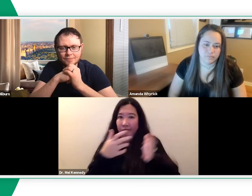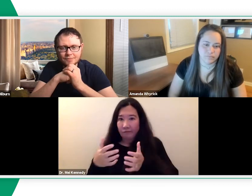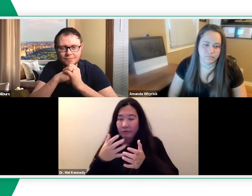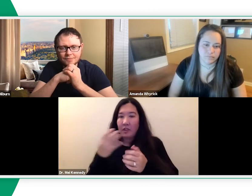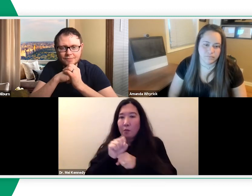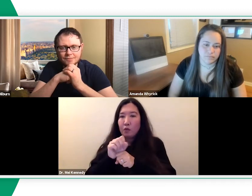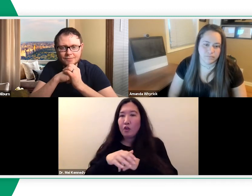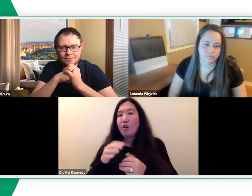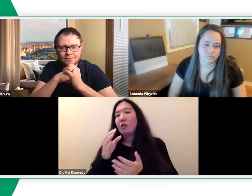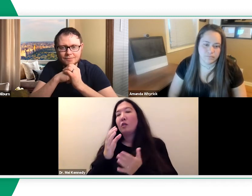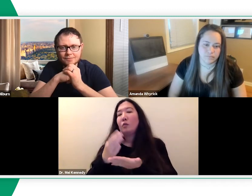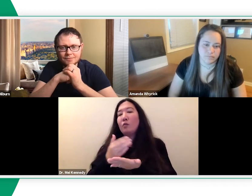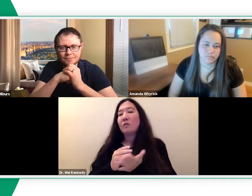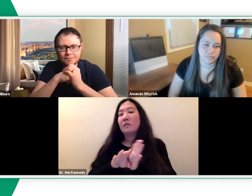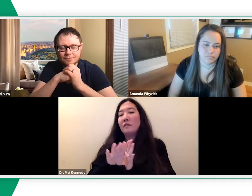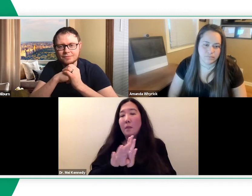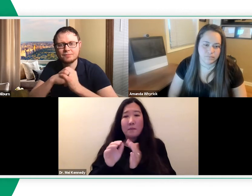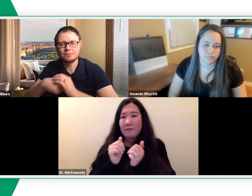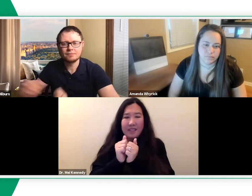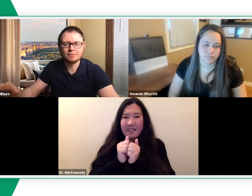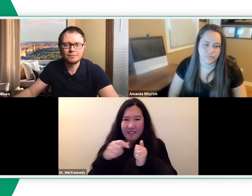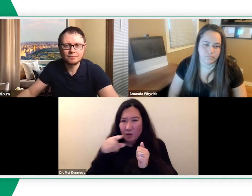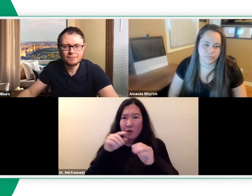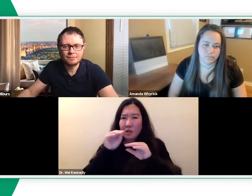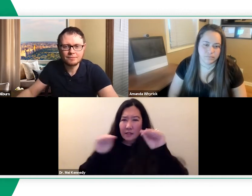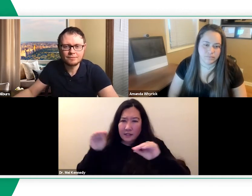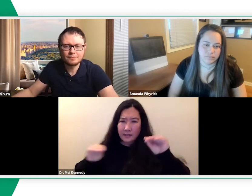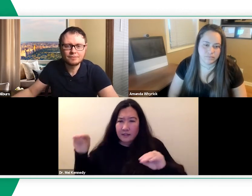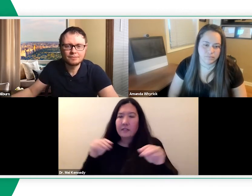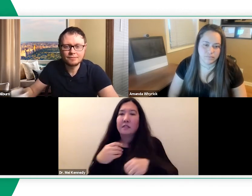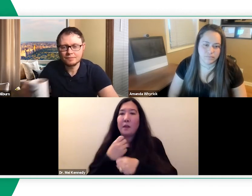that we needed. And, with that, we got to work on the curriculum